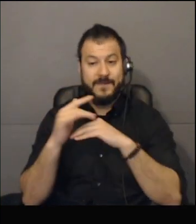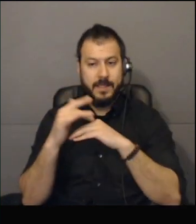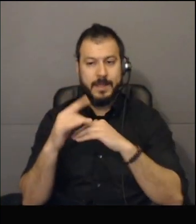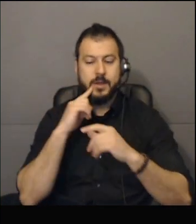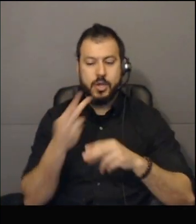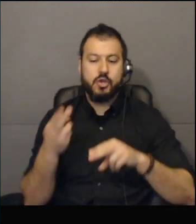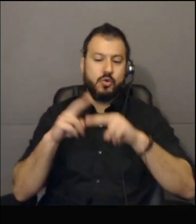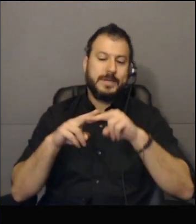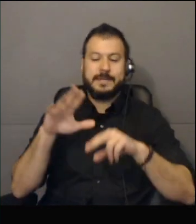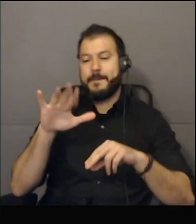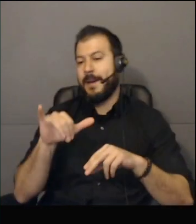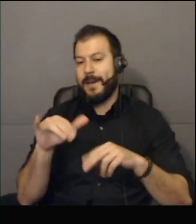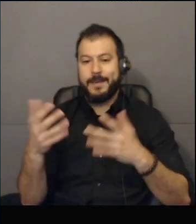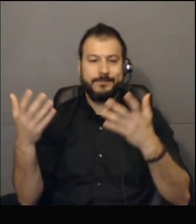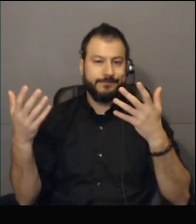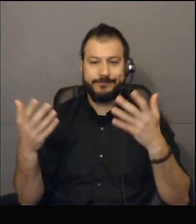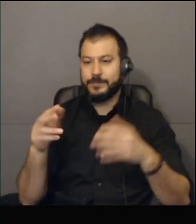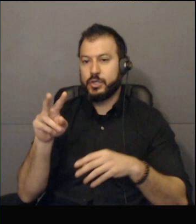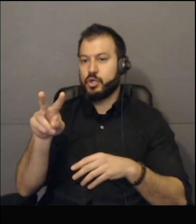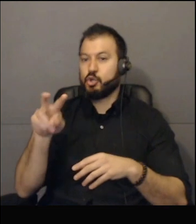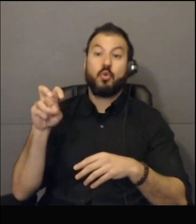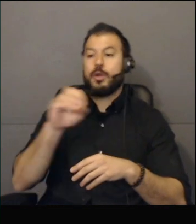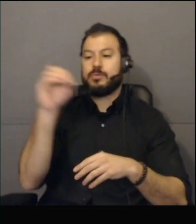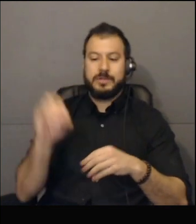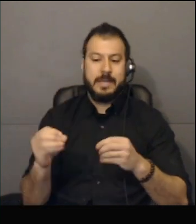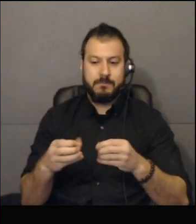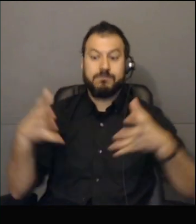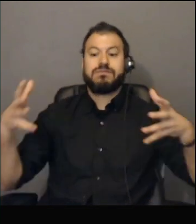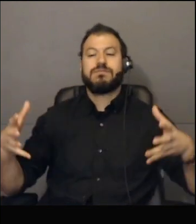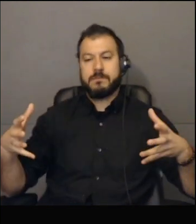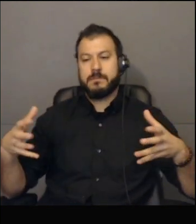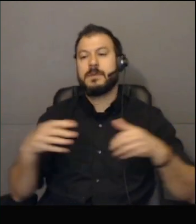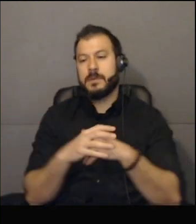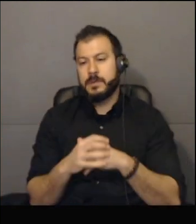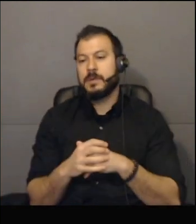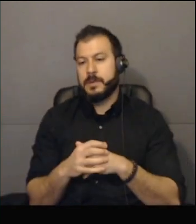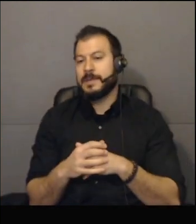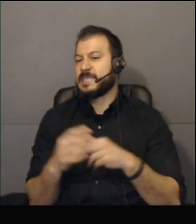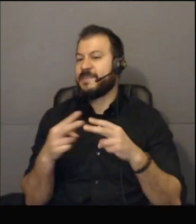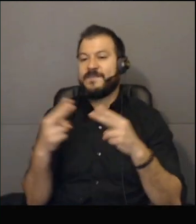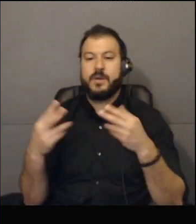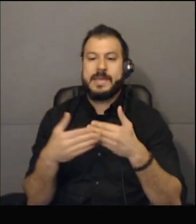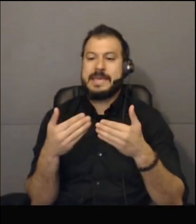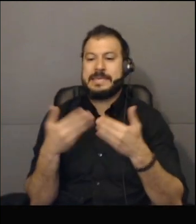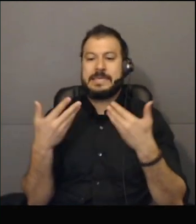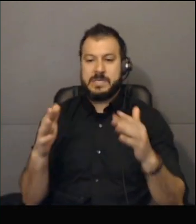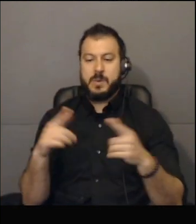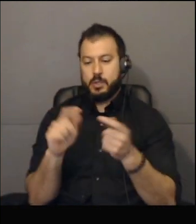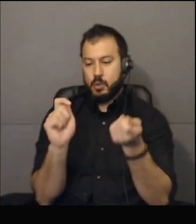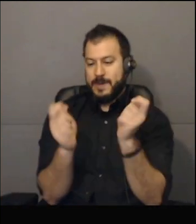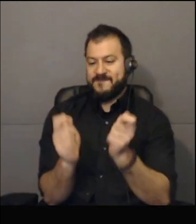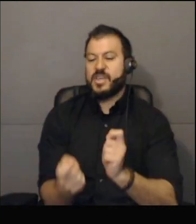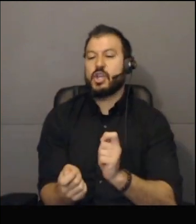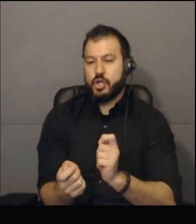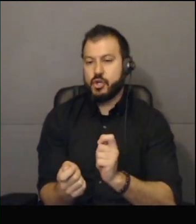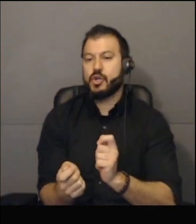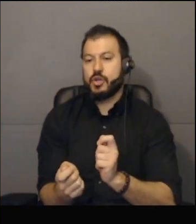availability increased by 200%. So it's a very easy way. To configure your your bill to increase in standing by